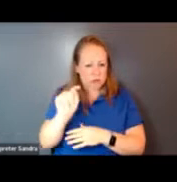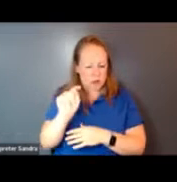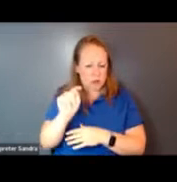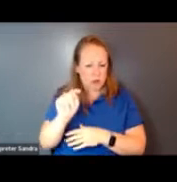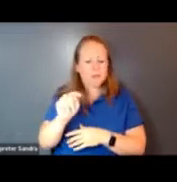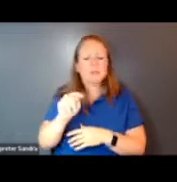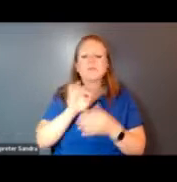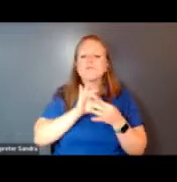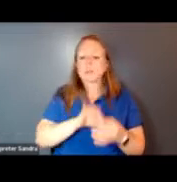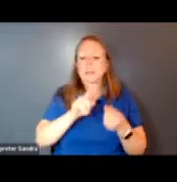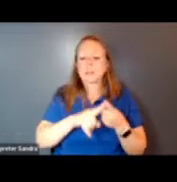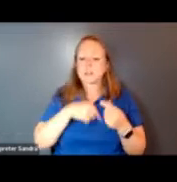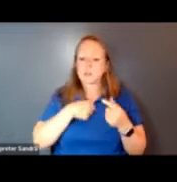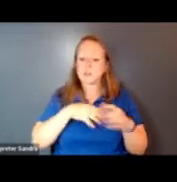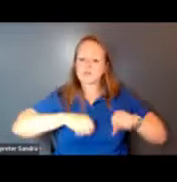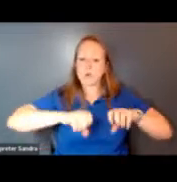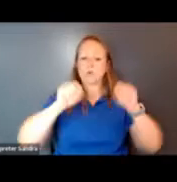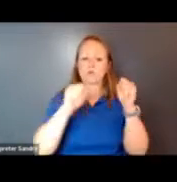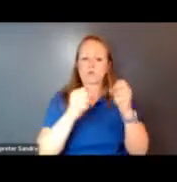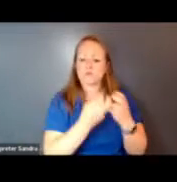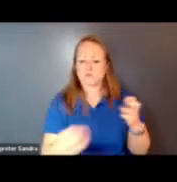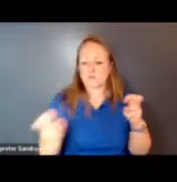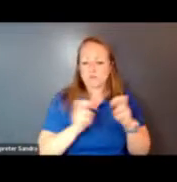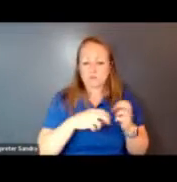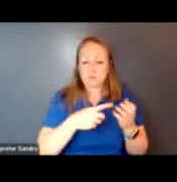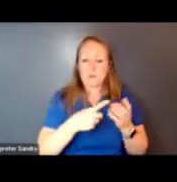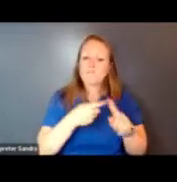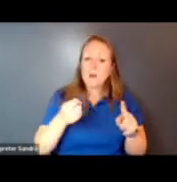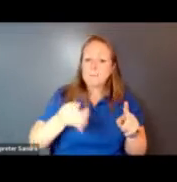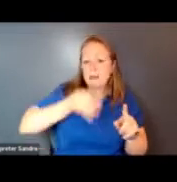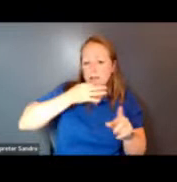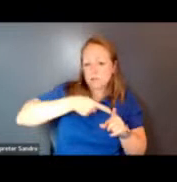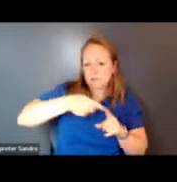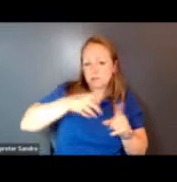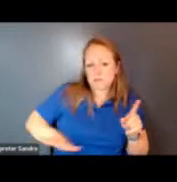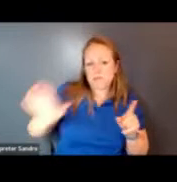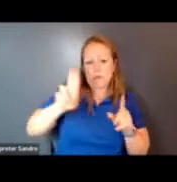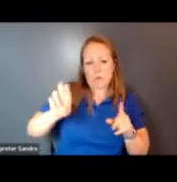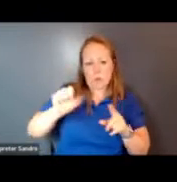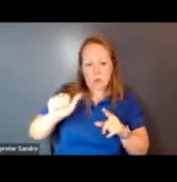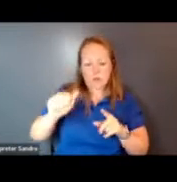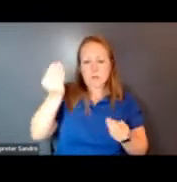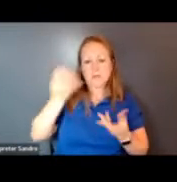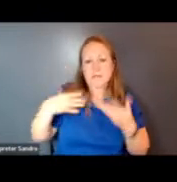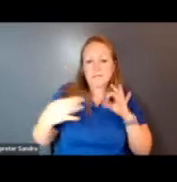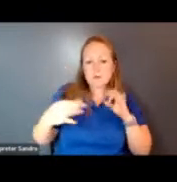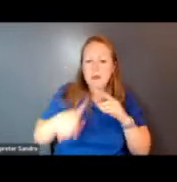roundtables that we hosted with experts around the country who gave us feedback about the pros and cons of different kinds of approaches. So if you're here,